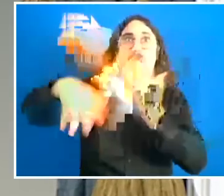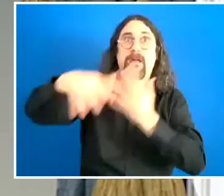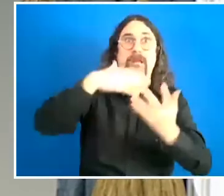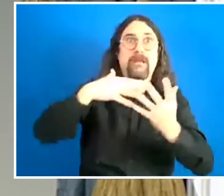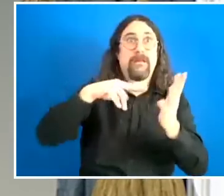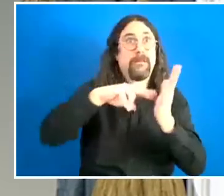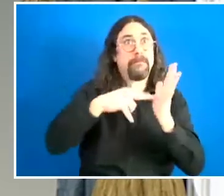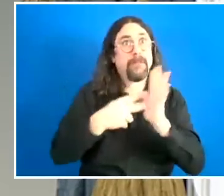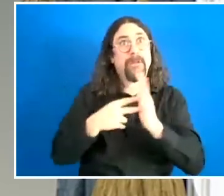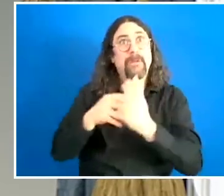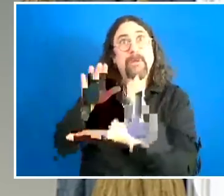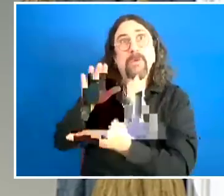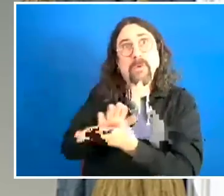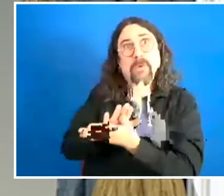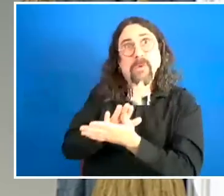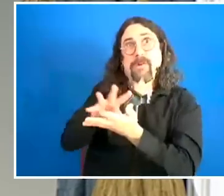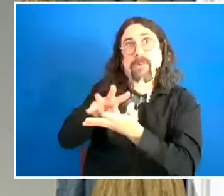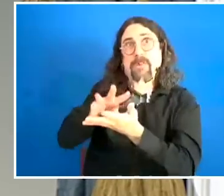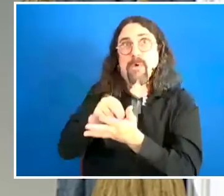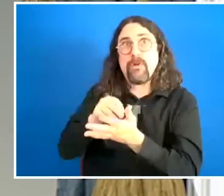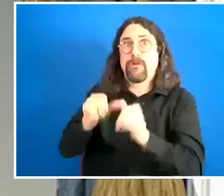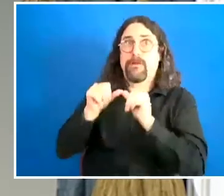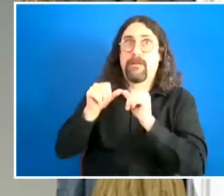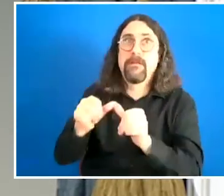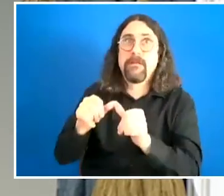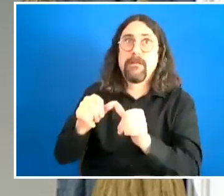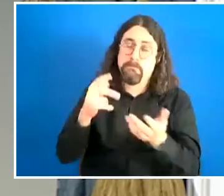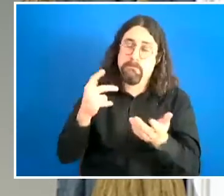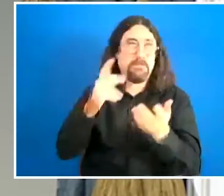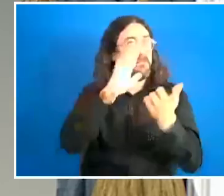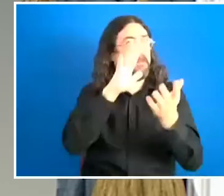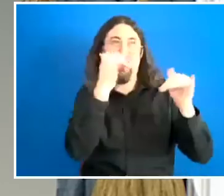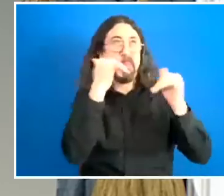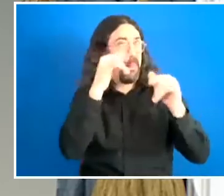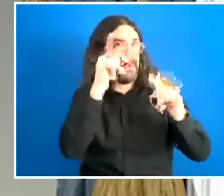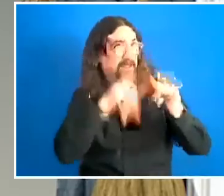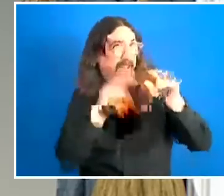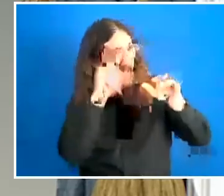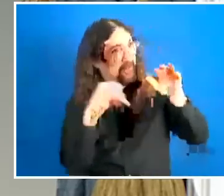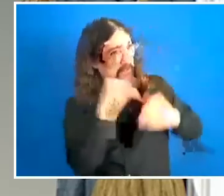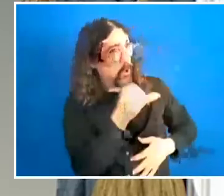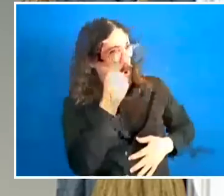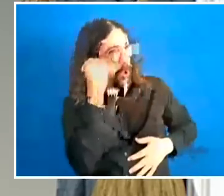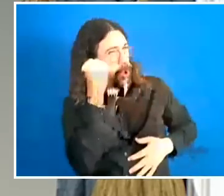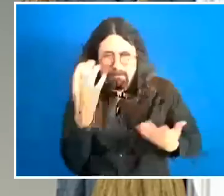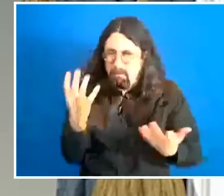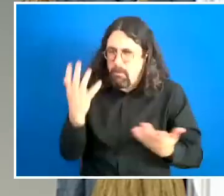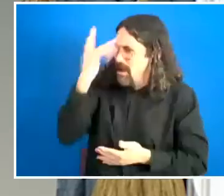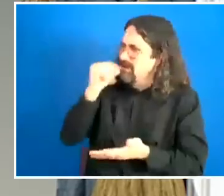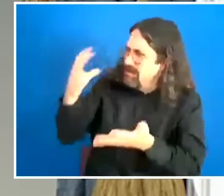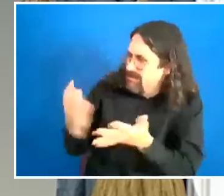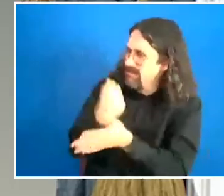SO ADDING TO WHAT YOU SAID, MR. MAYOR, I THINK THAT IS ABSOLUTELY ON TRACK.